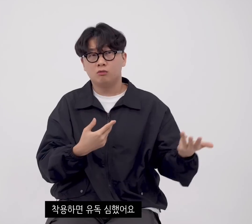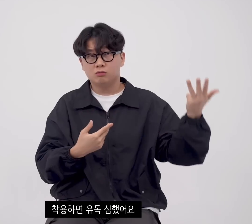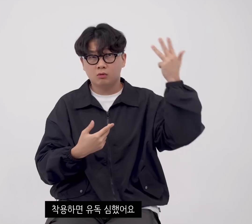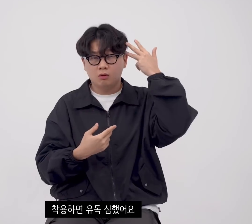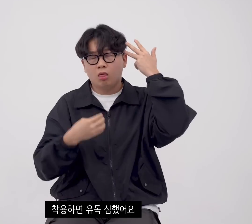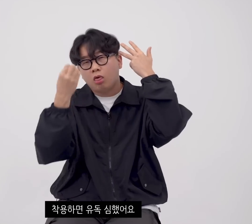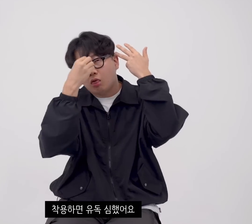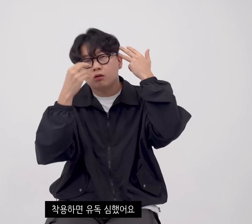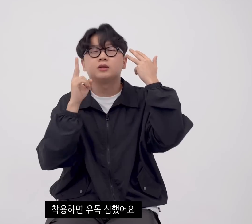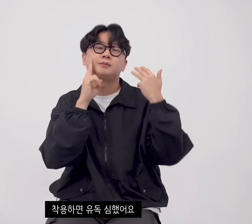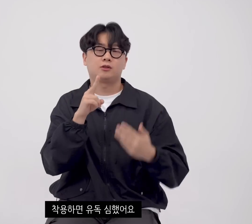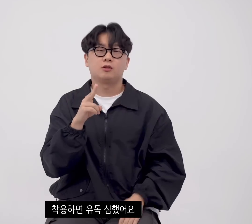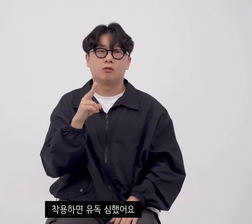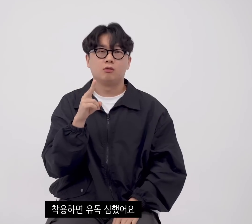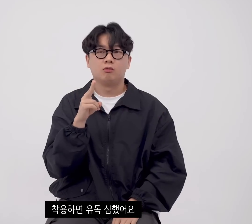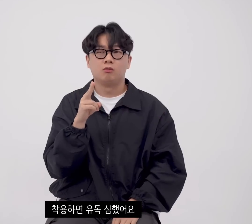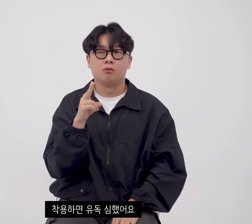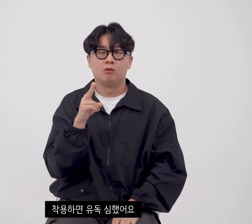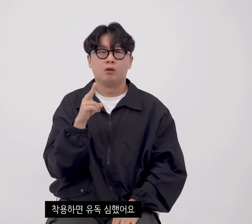wearing the cochlear implant, but it was especially bad when I wore it.